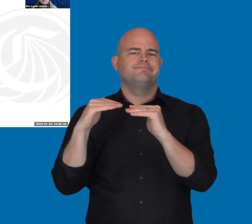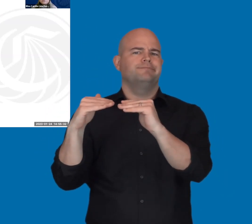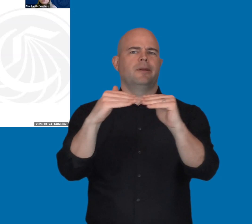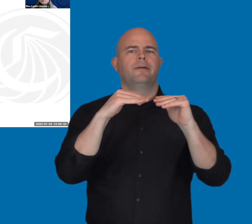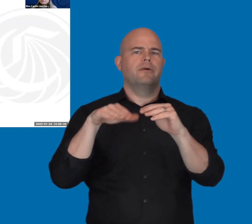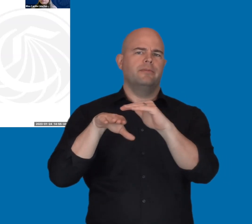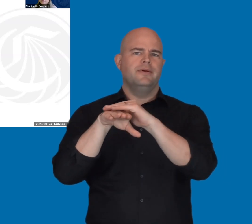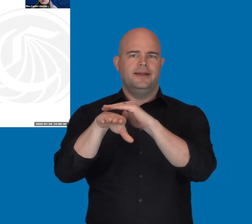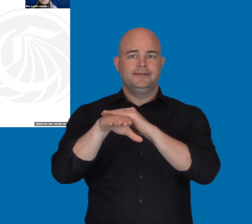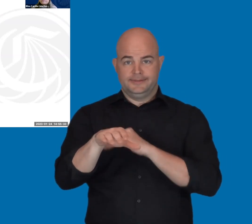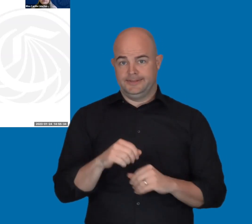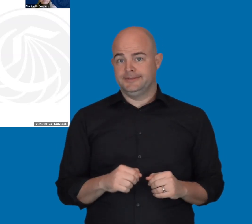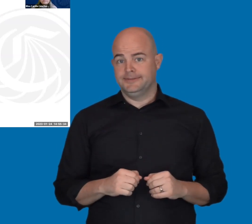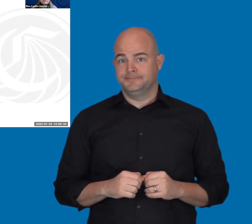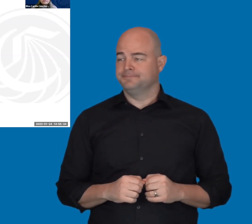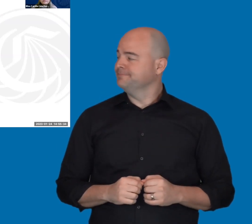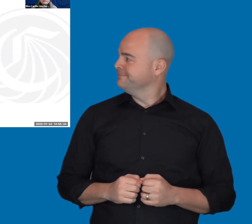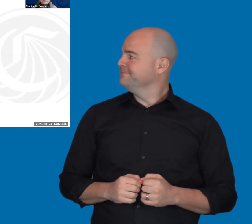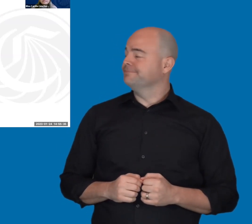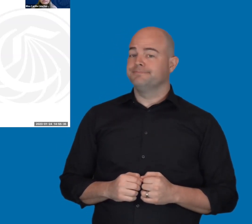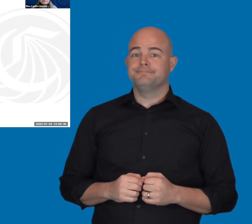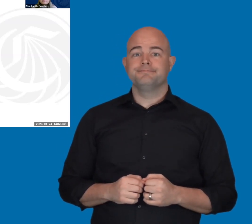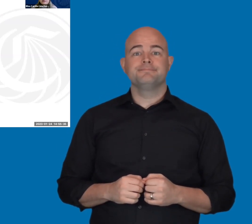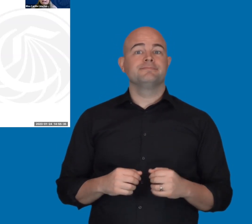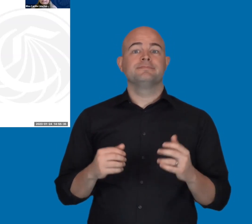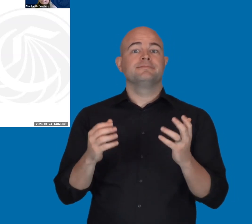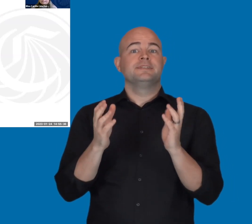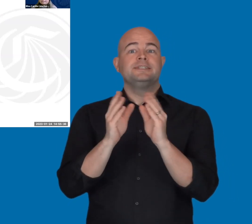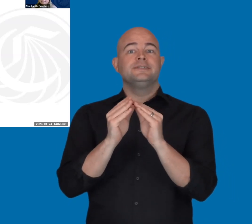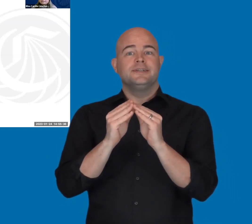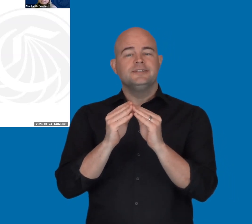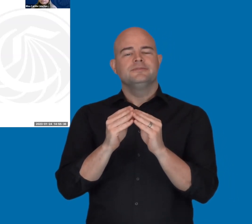Creating a Culture of Equitable Access.